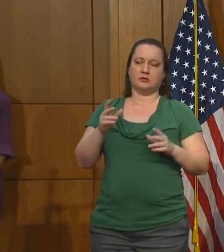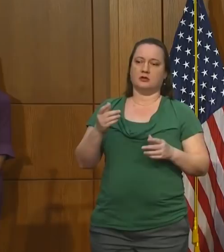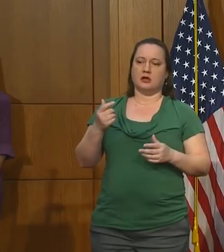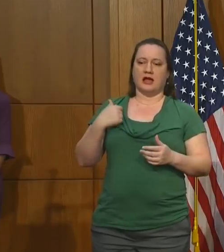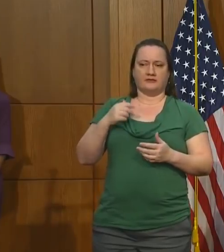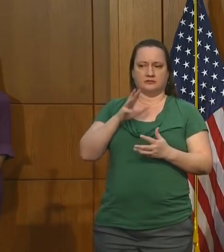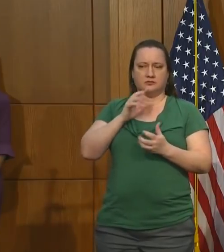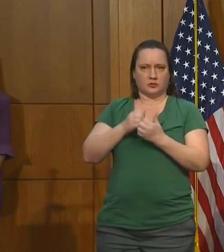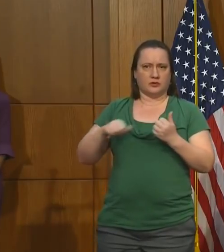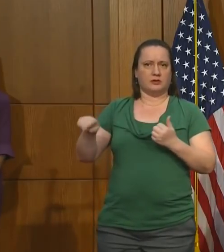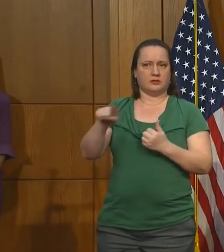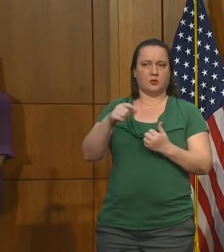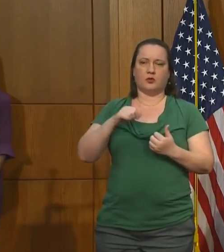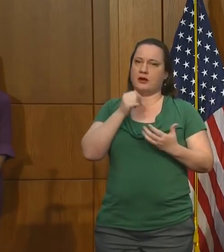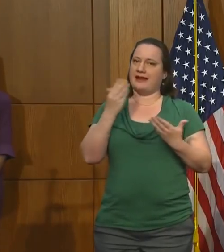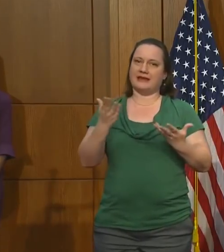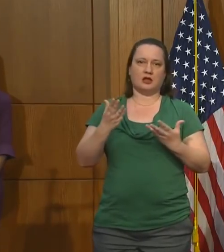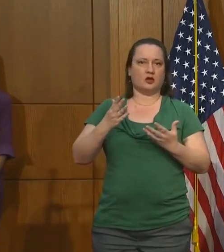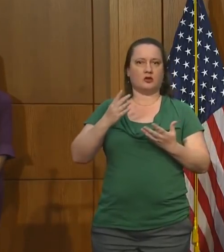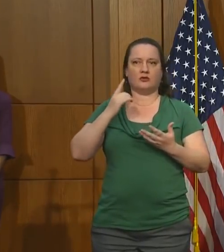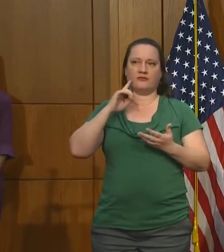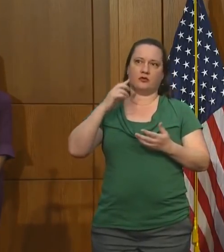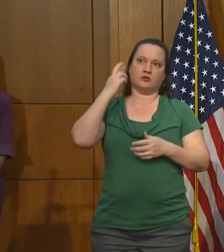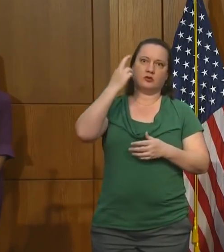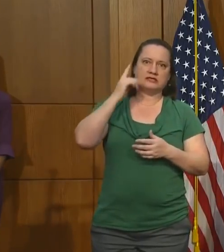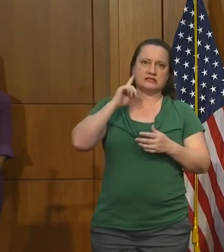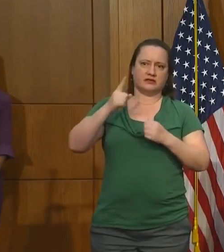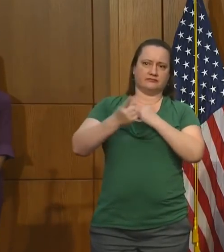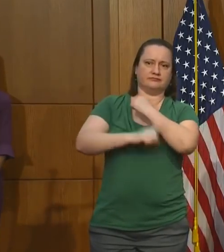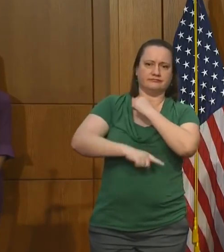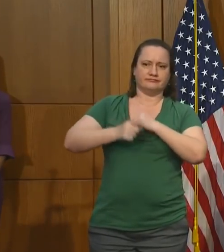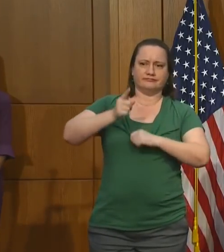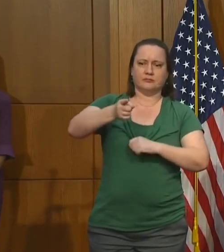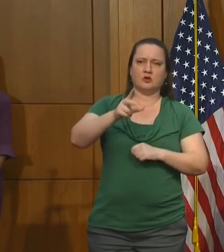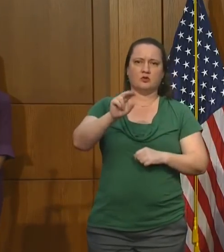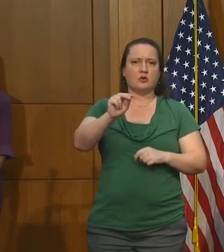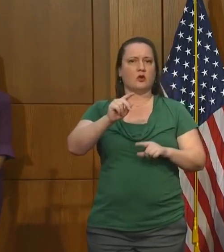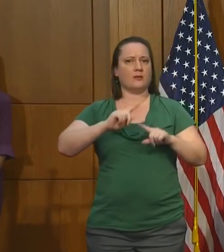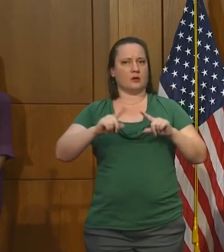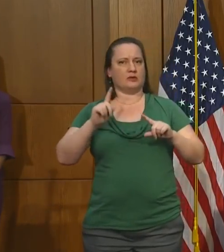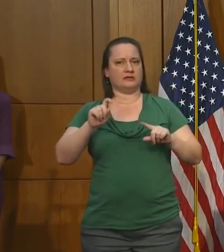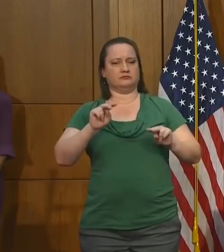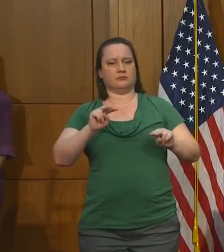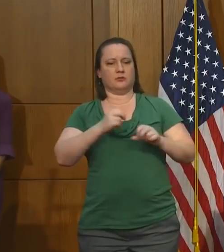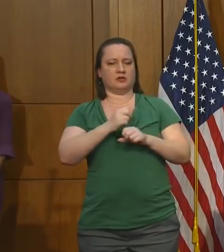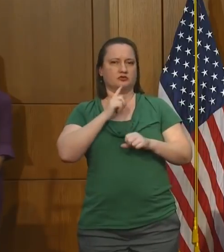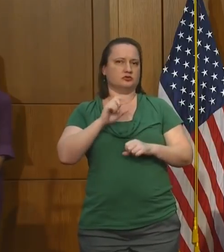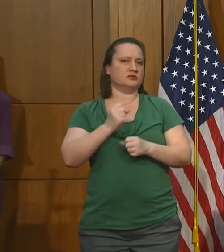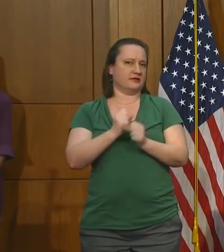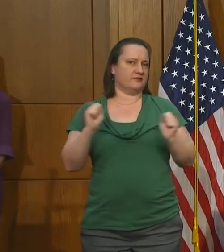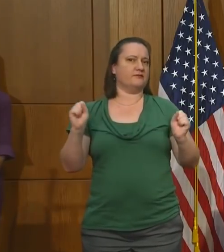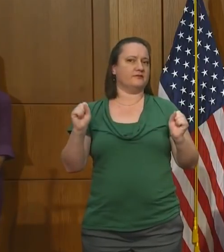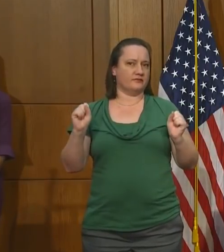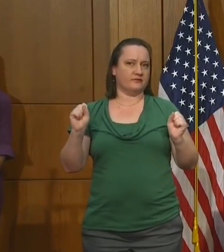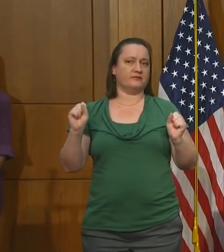THEY'VE BEEN TRYING TO DO AND I HAVE SPOKEN TO A LOT OF MYTHS. I WAS SICK WE'RE NOT ADHERE TO GIVE CITATIONS WERE NOT ADHERE